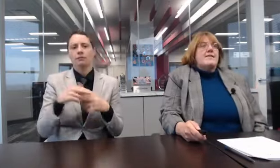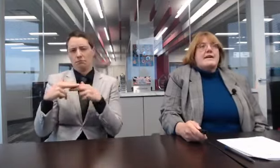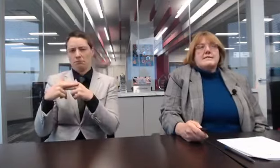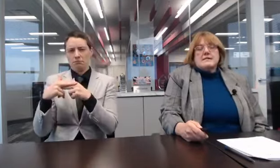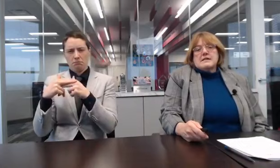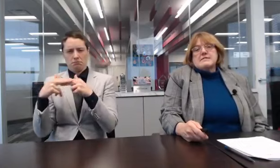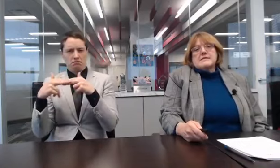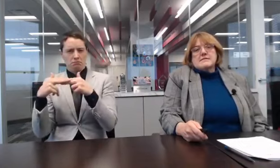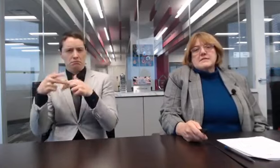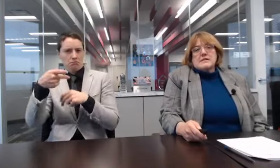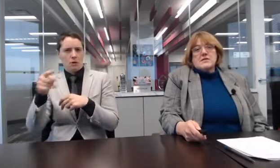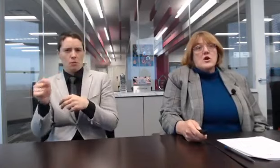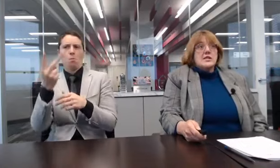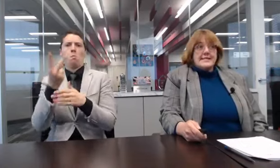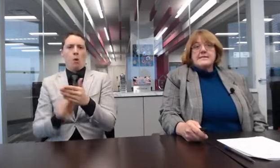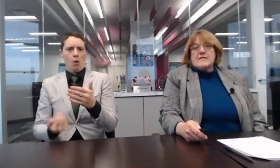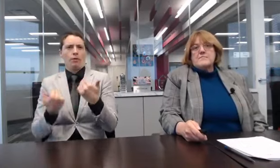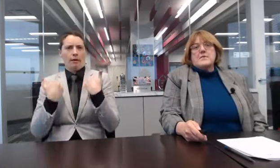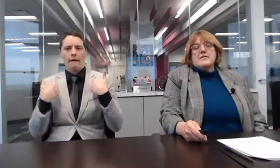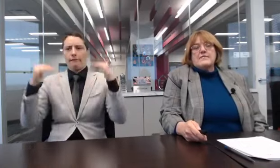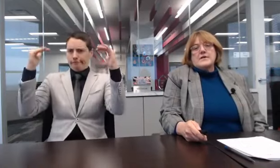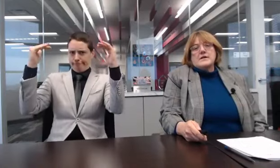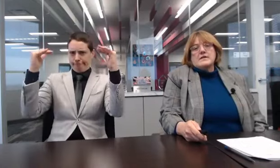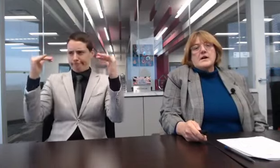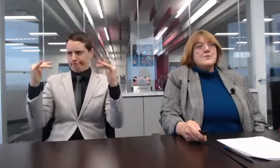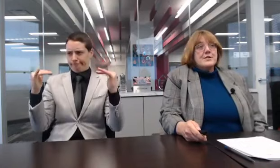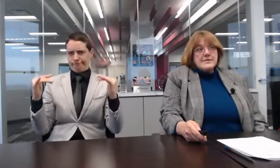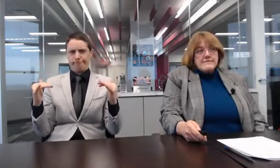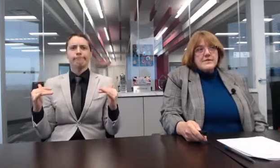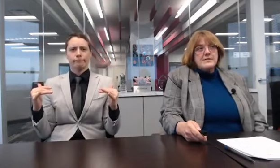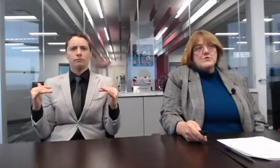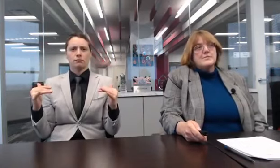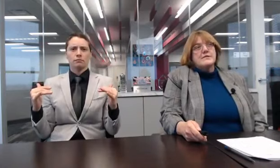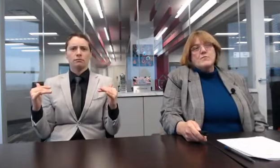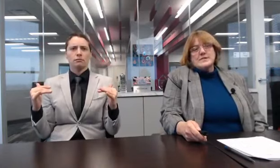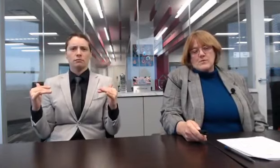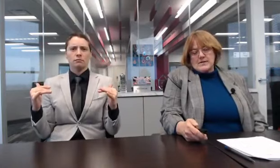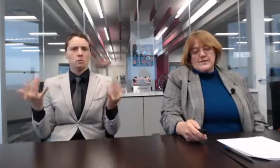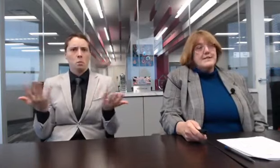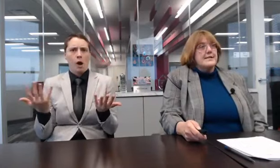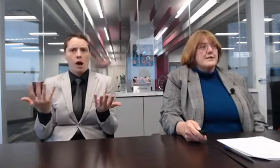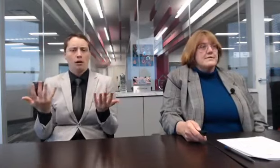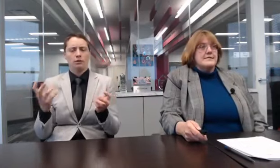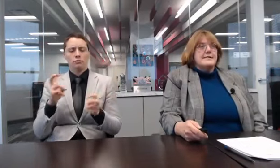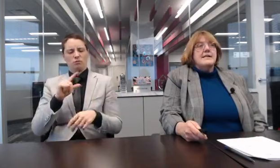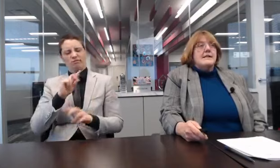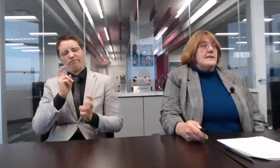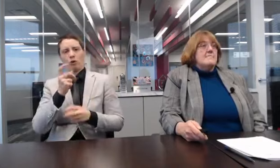that there's a long list of options in terms of what's a qualifying diagnosis.